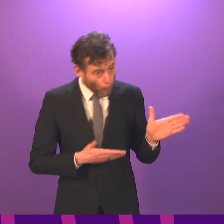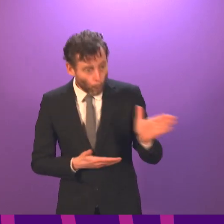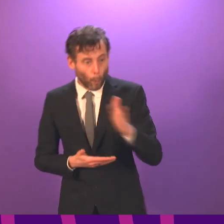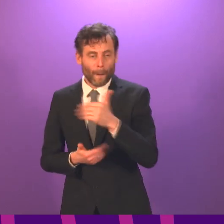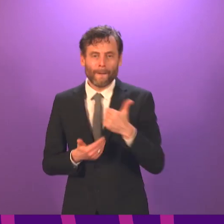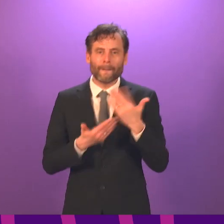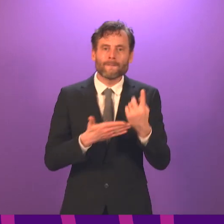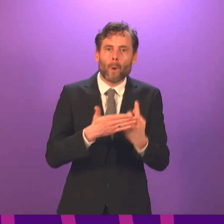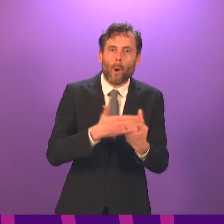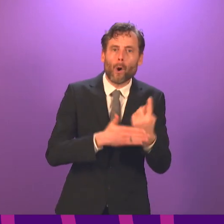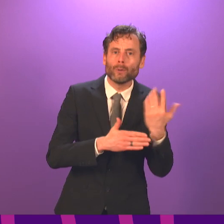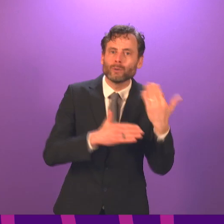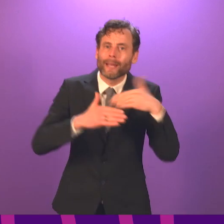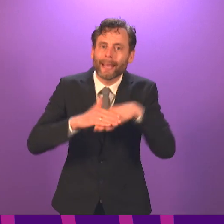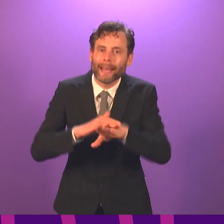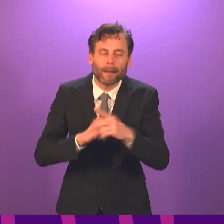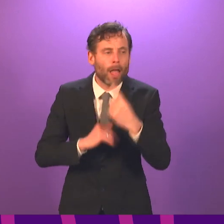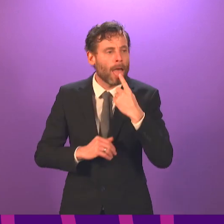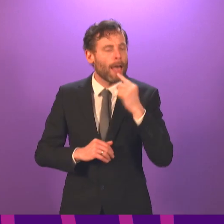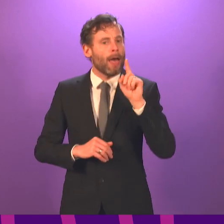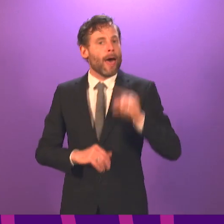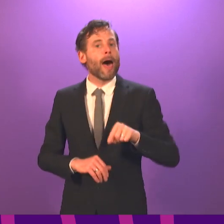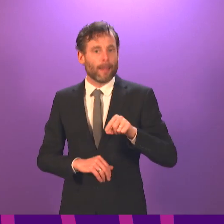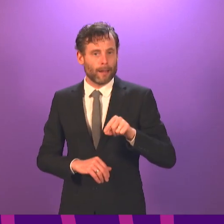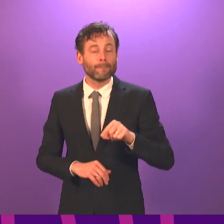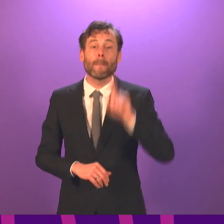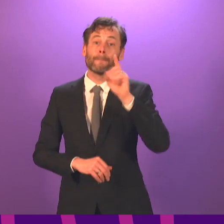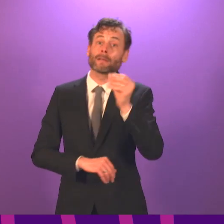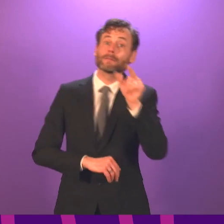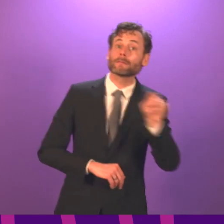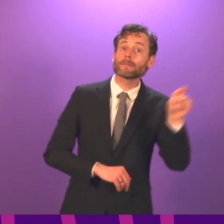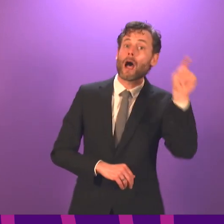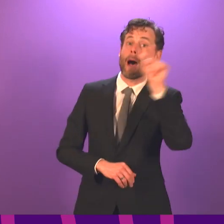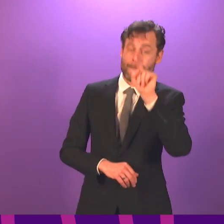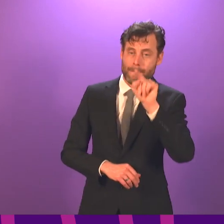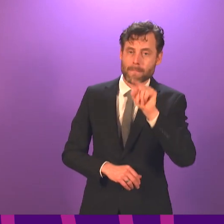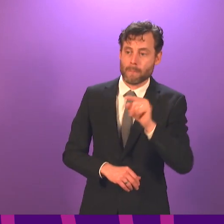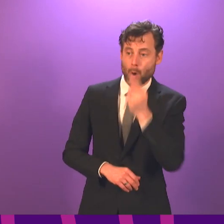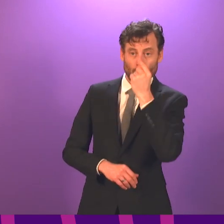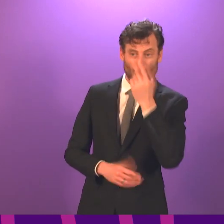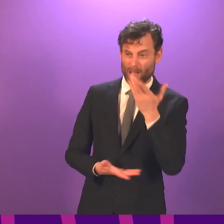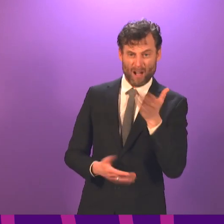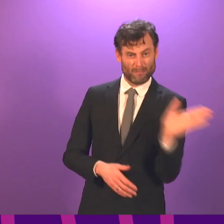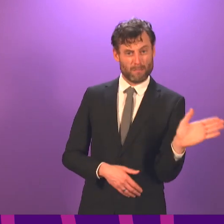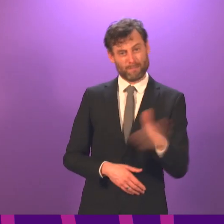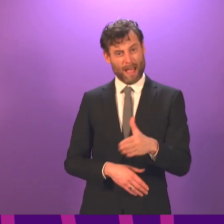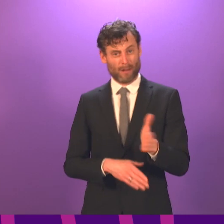to be in place. In some parts of the country, that will involve a greater degree of in-person